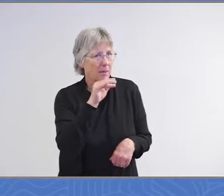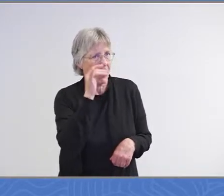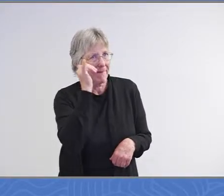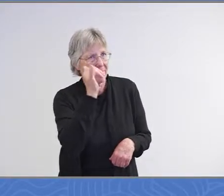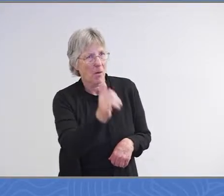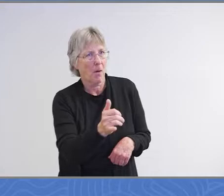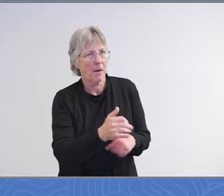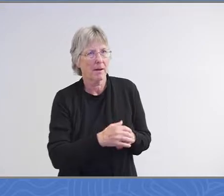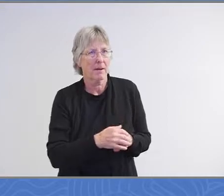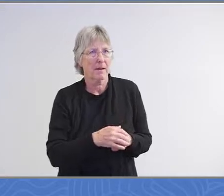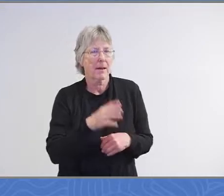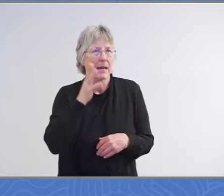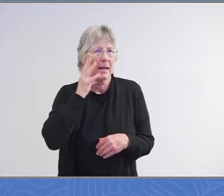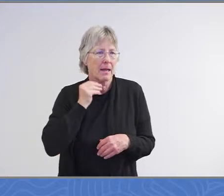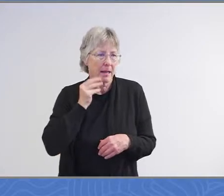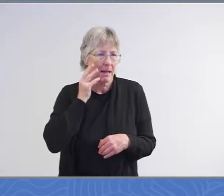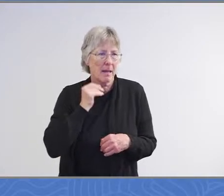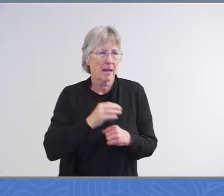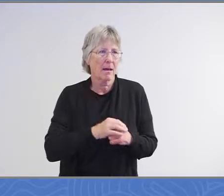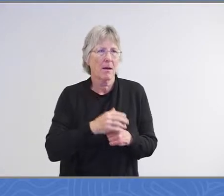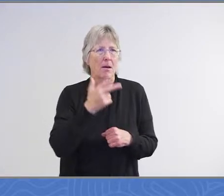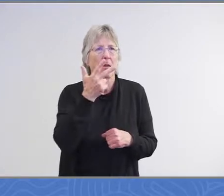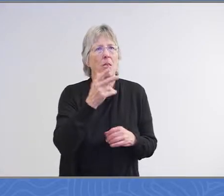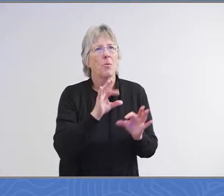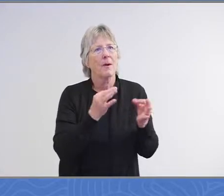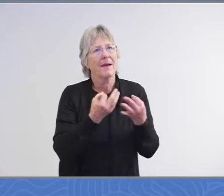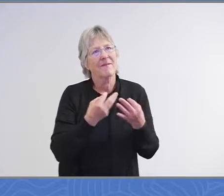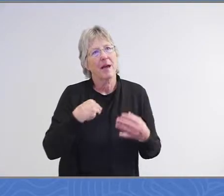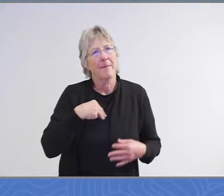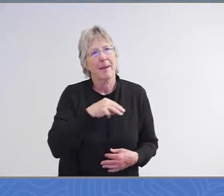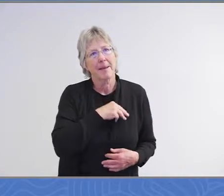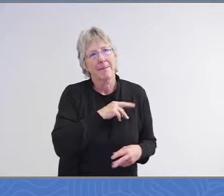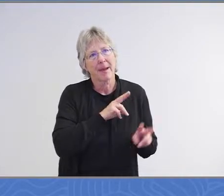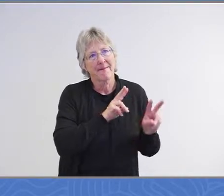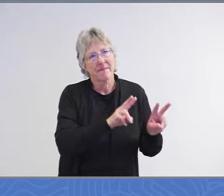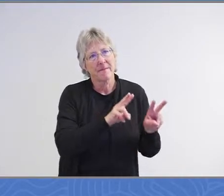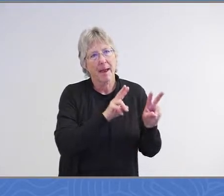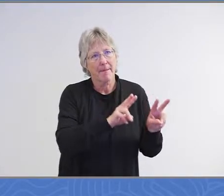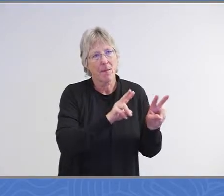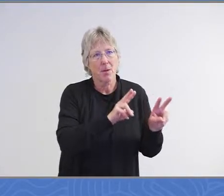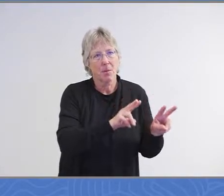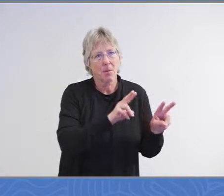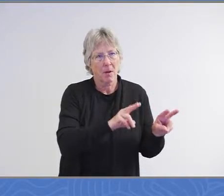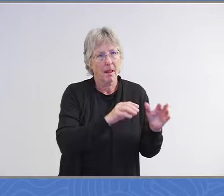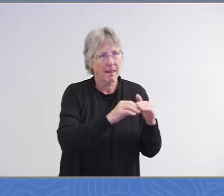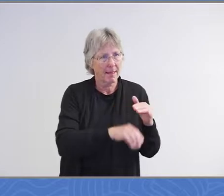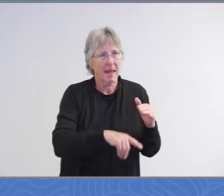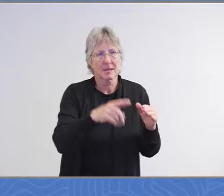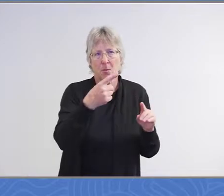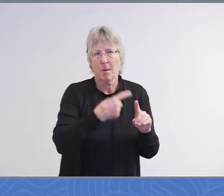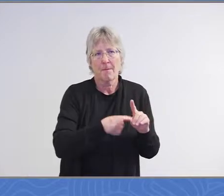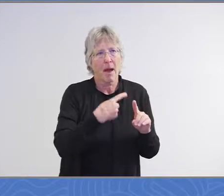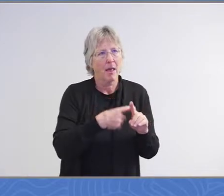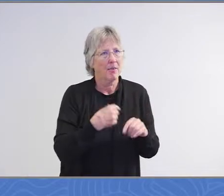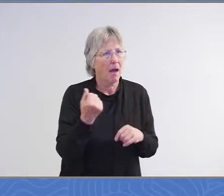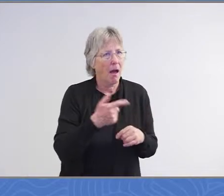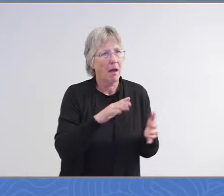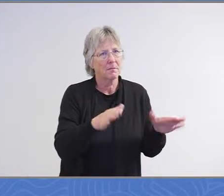I experienced three family members funerals in less than a month and all died from COVID-19.